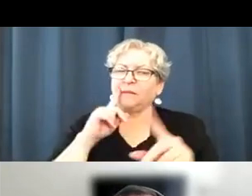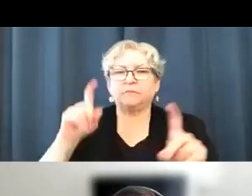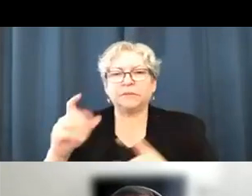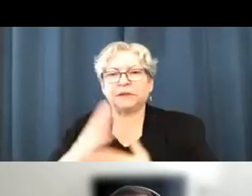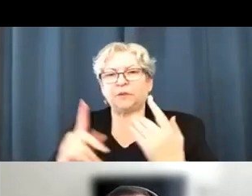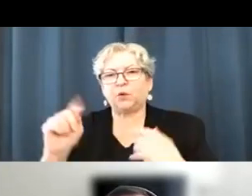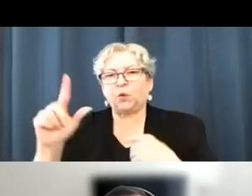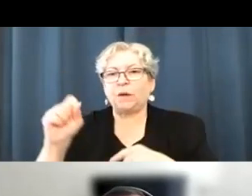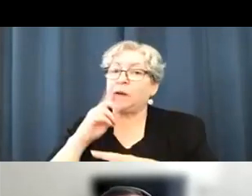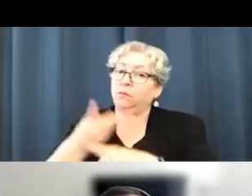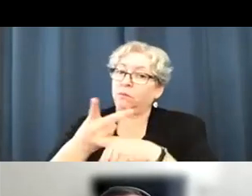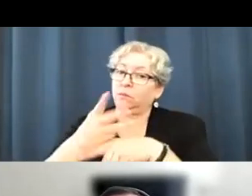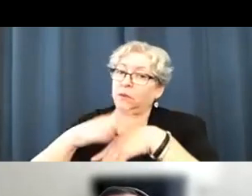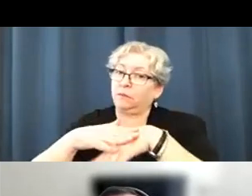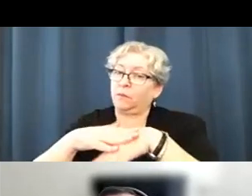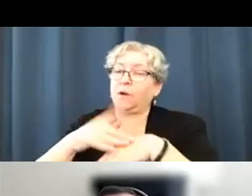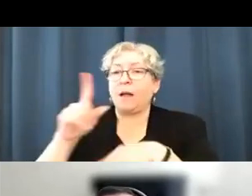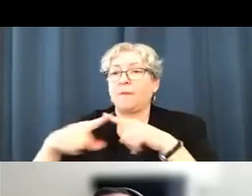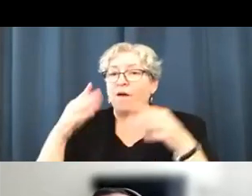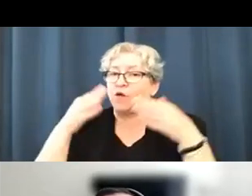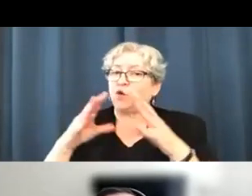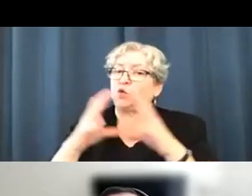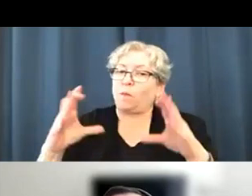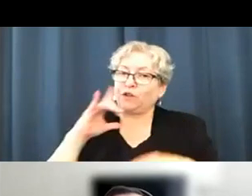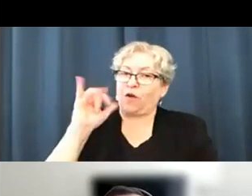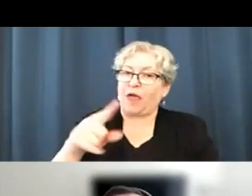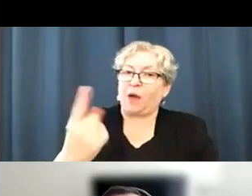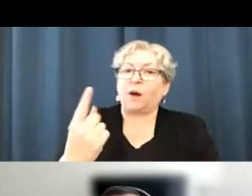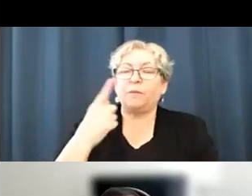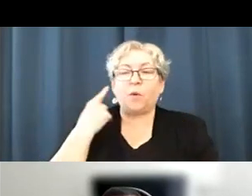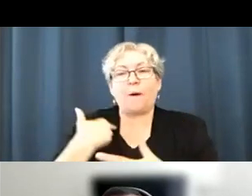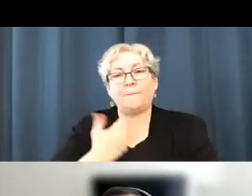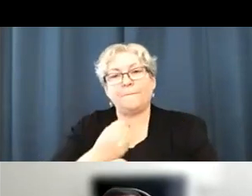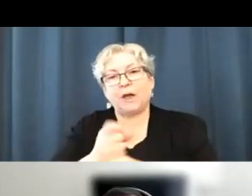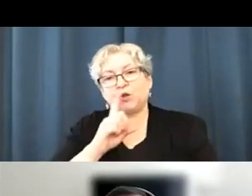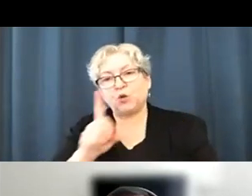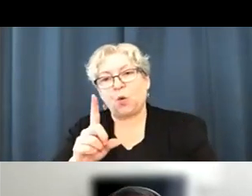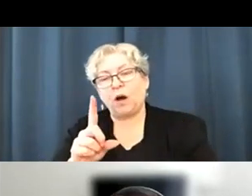but be careful about focusing too much on it because we wanna make sure that products are usable.